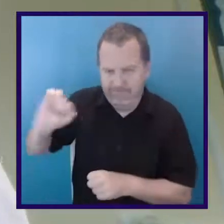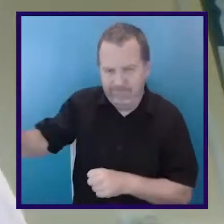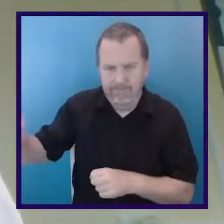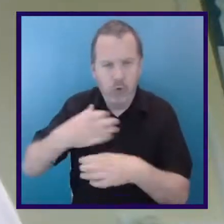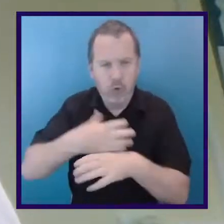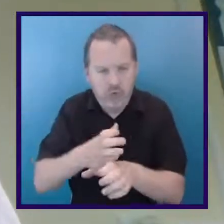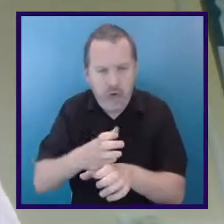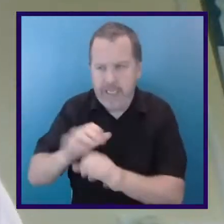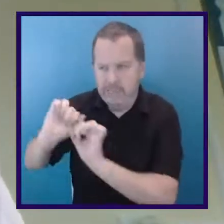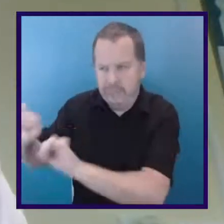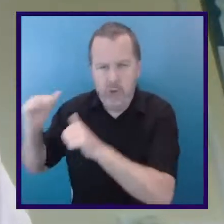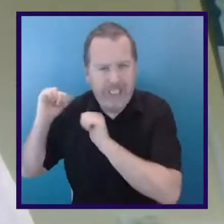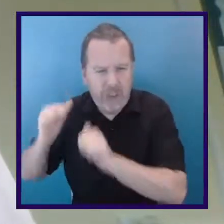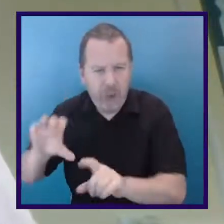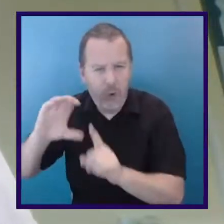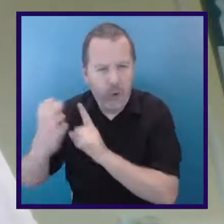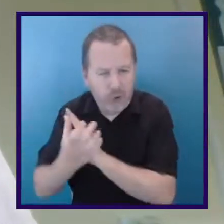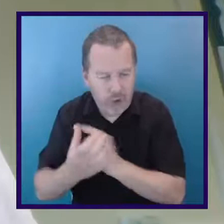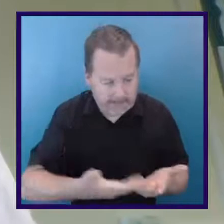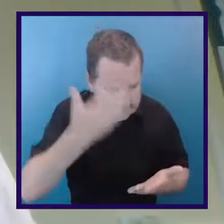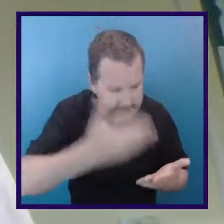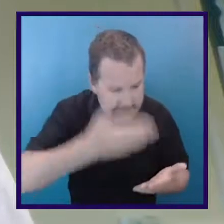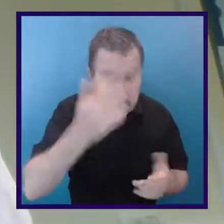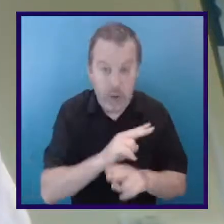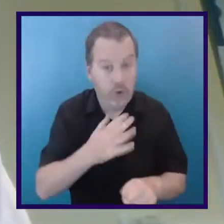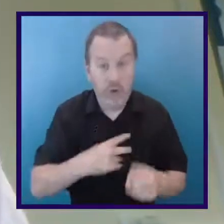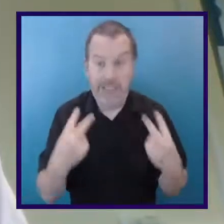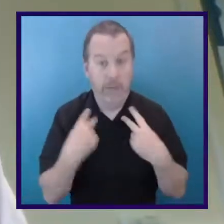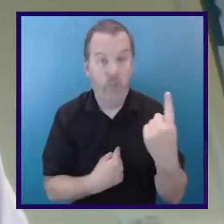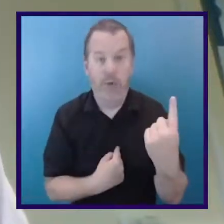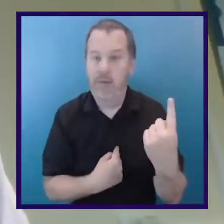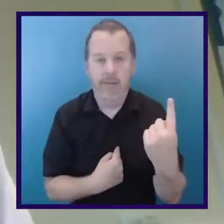well, and the traditions, and you know it wasn't just the fact of the language, you